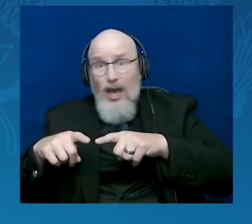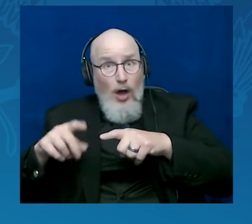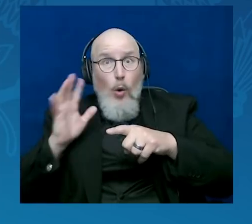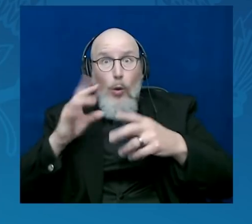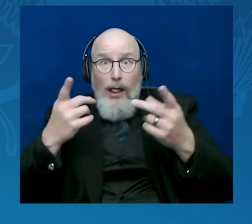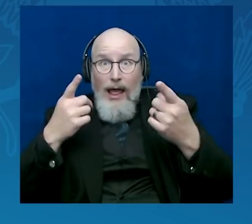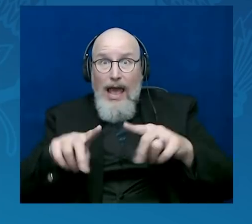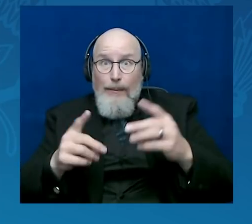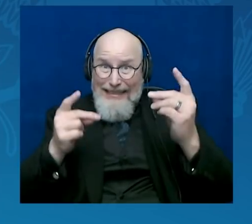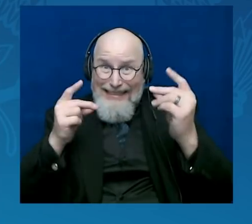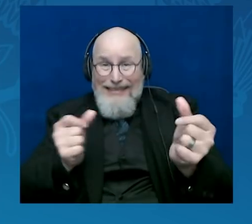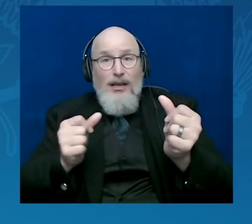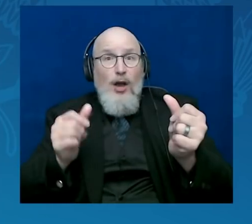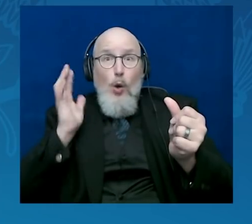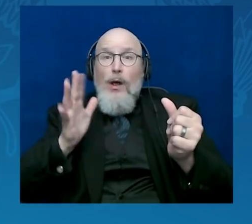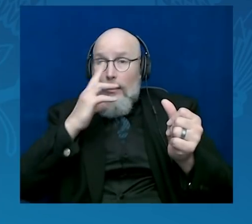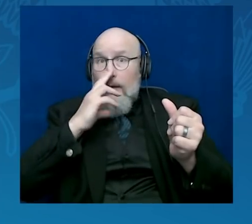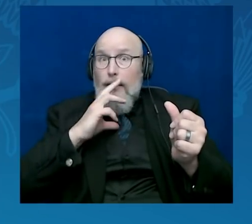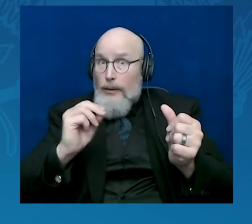And they were derived through a process,